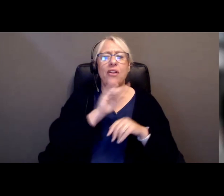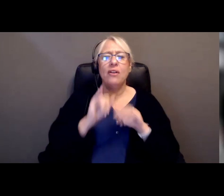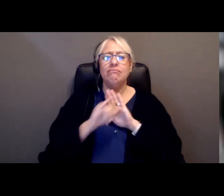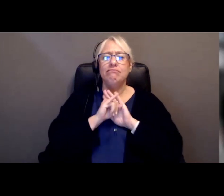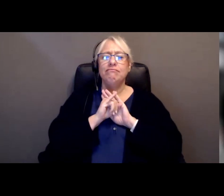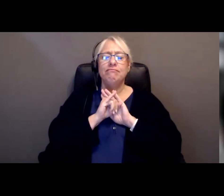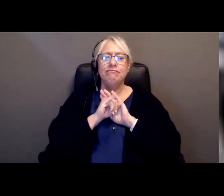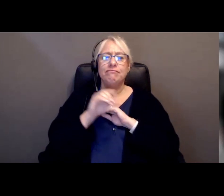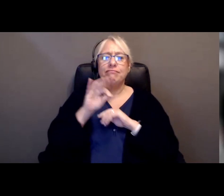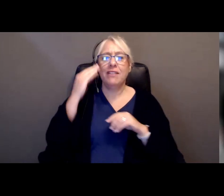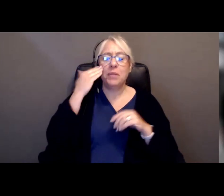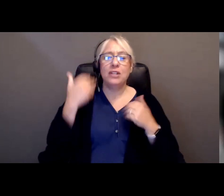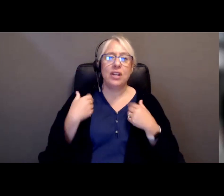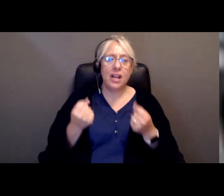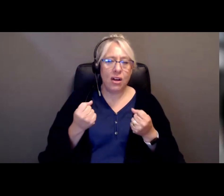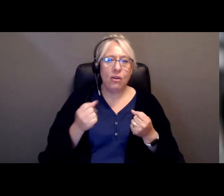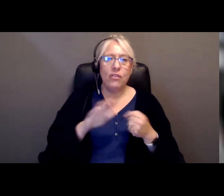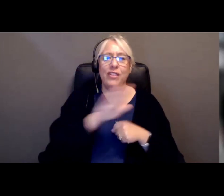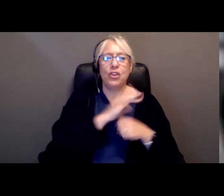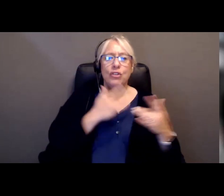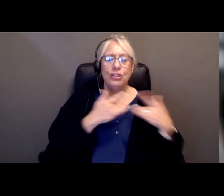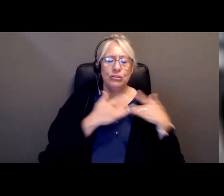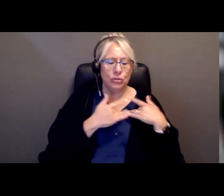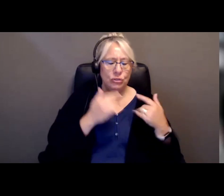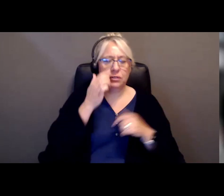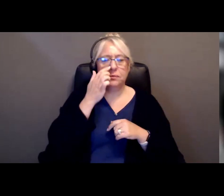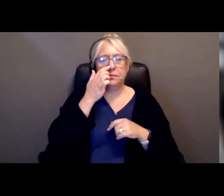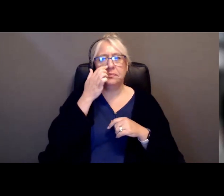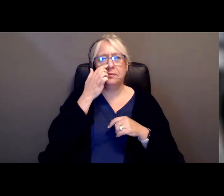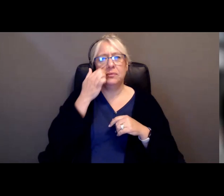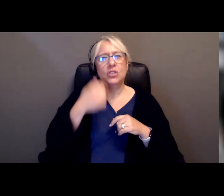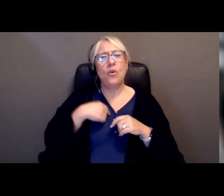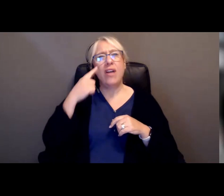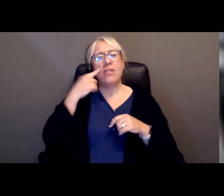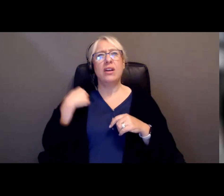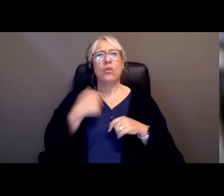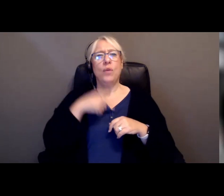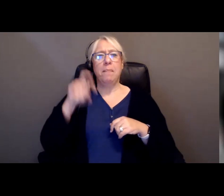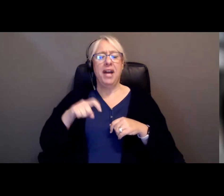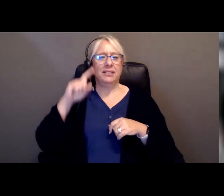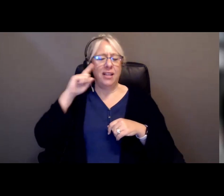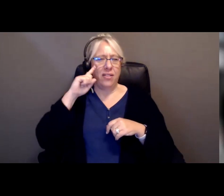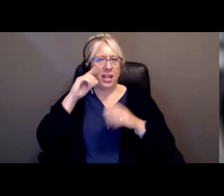concerns. So, I think we need to think more critically about recruitment. How do we ensure